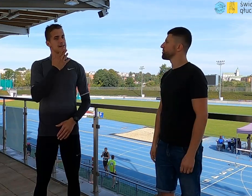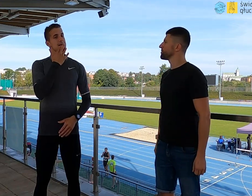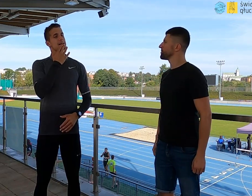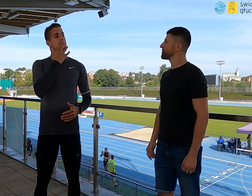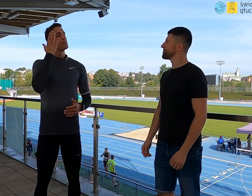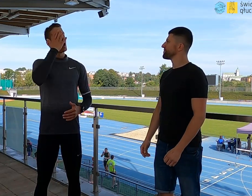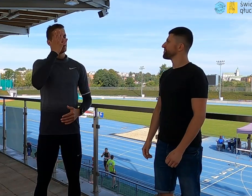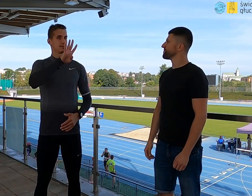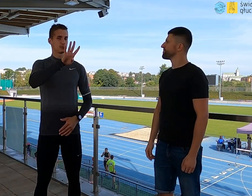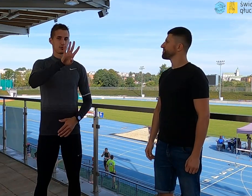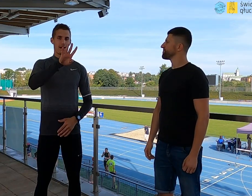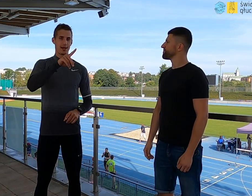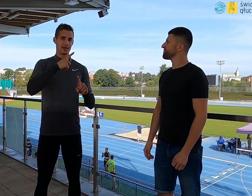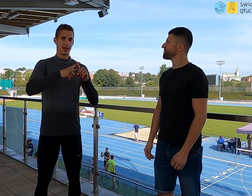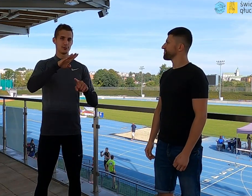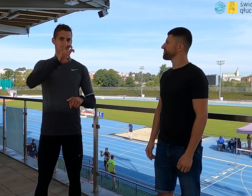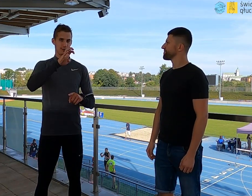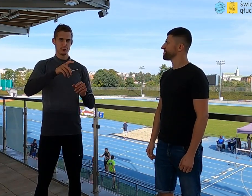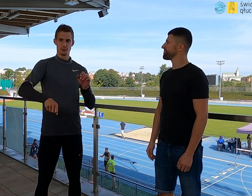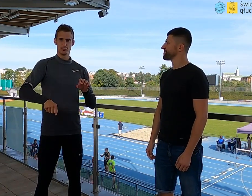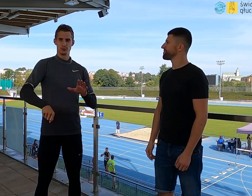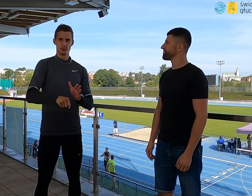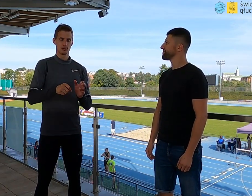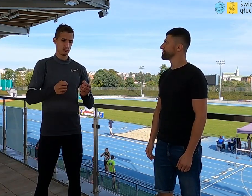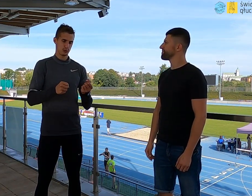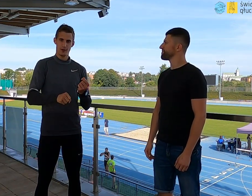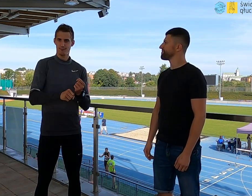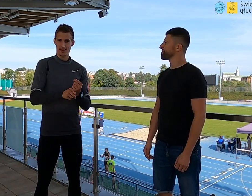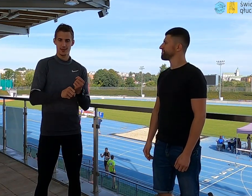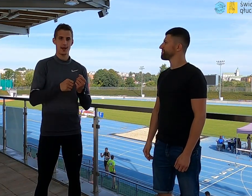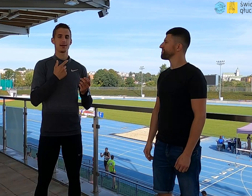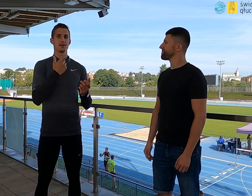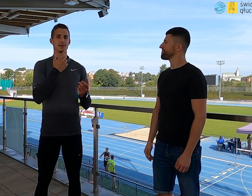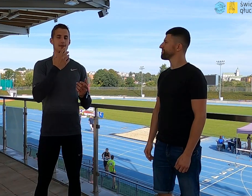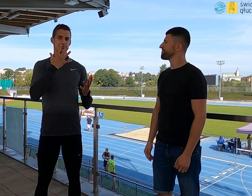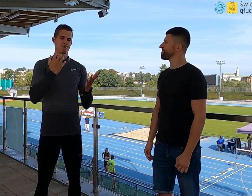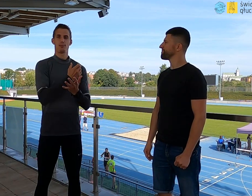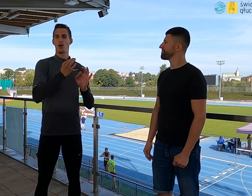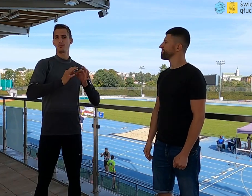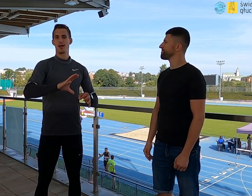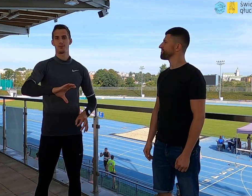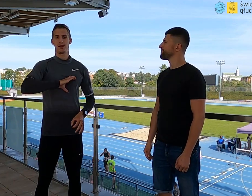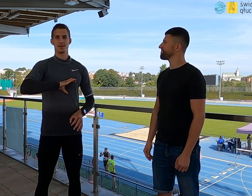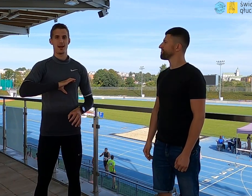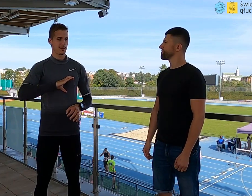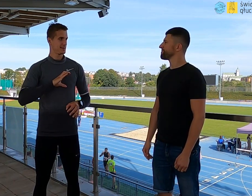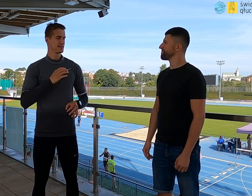My dream is to win an Olympic medal in the 4x400 meters relay.